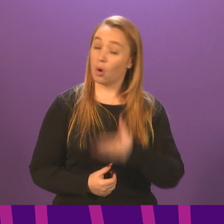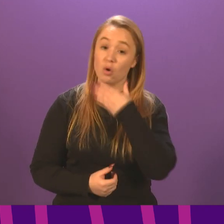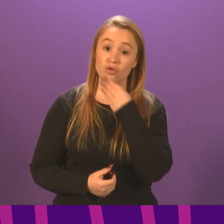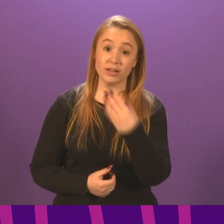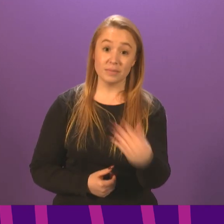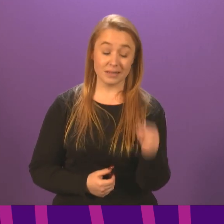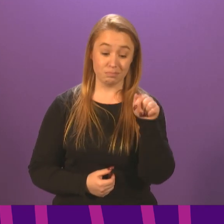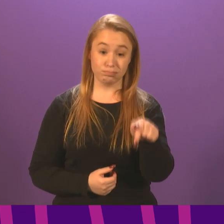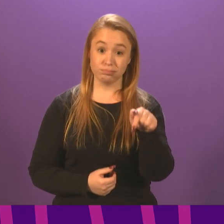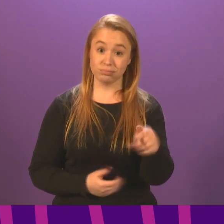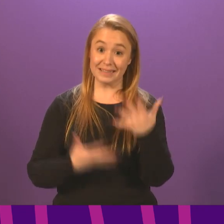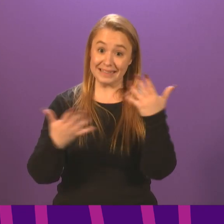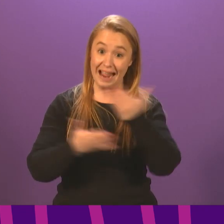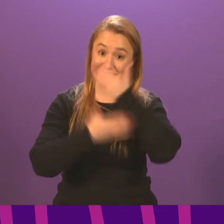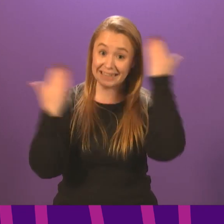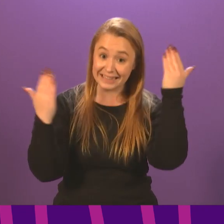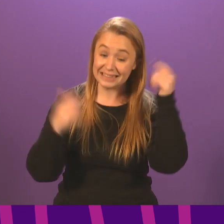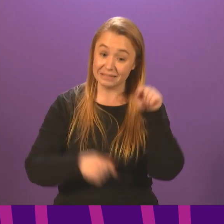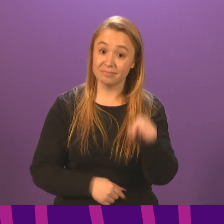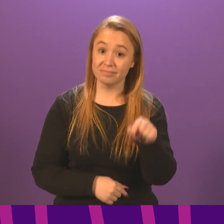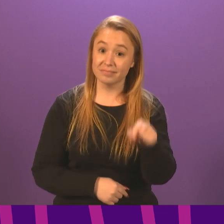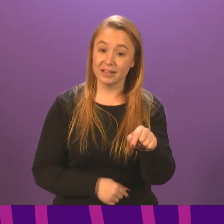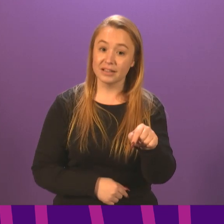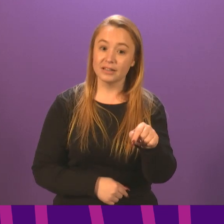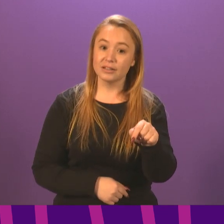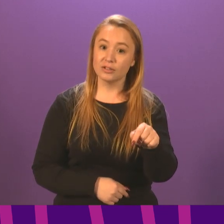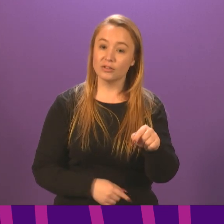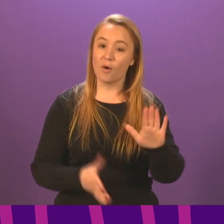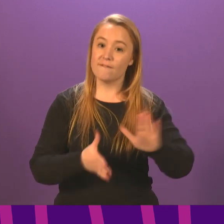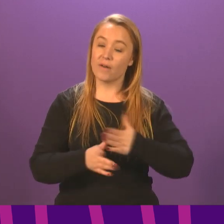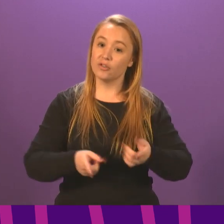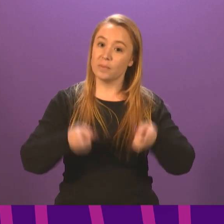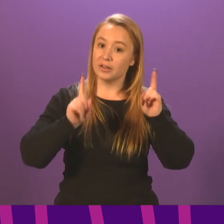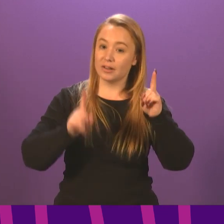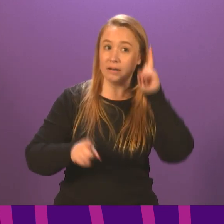so if the First Minister has an idea about what she will propose this afternoon, it would